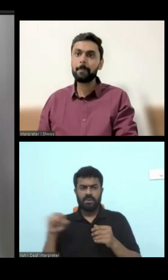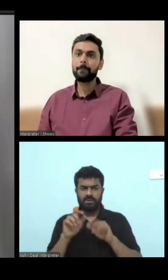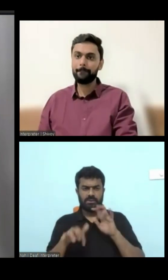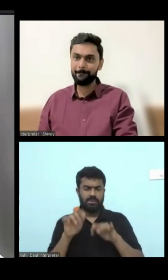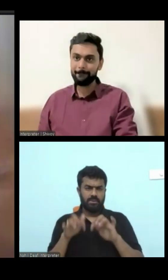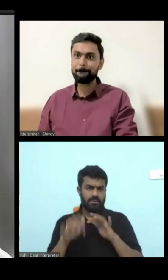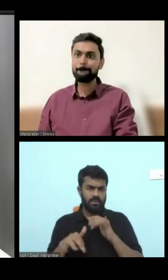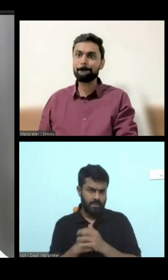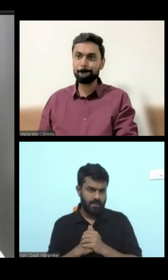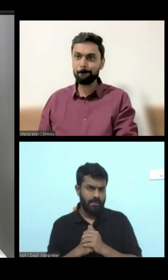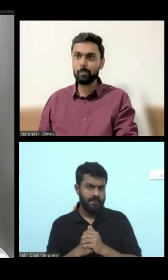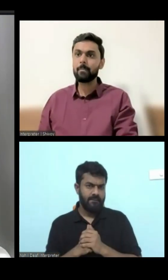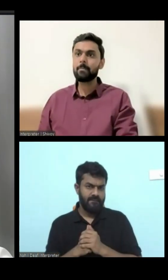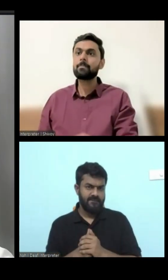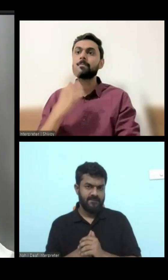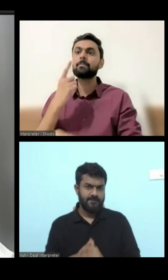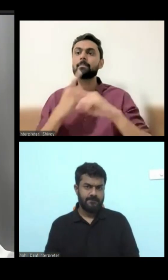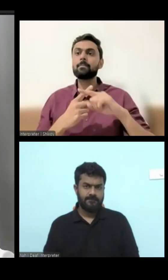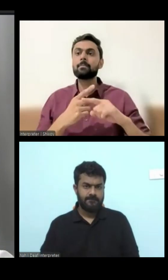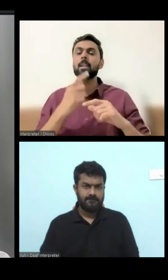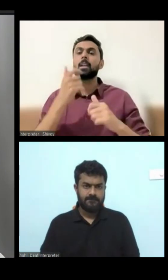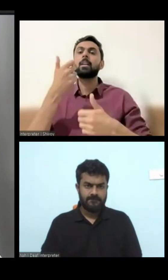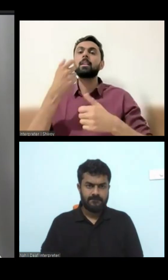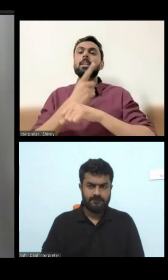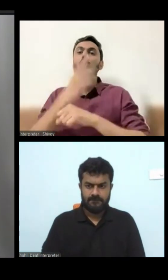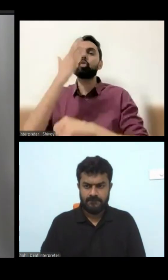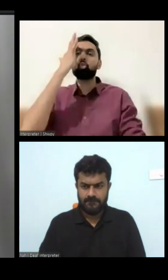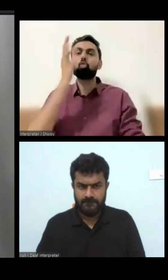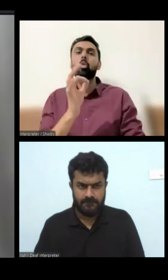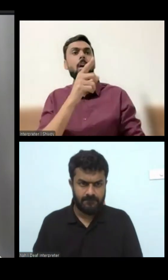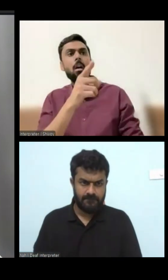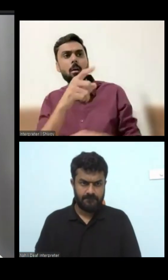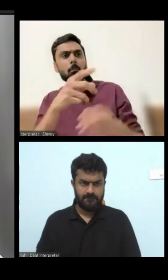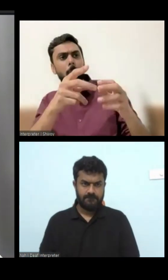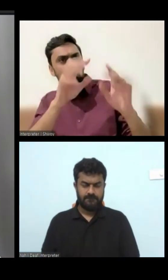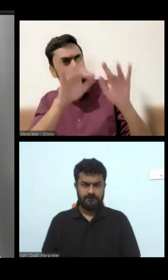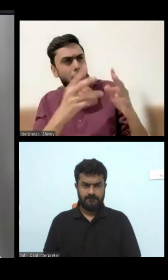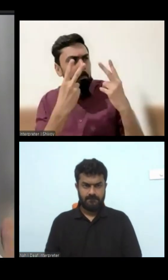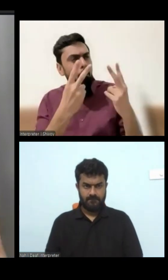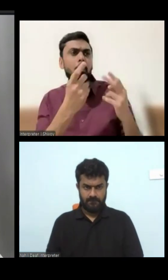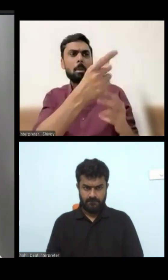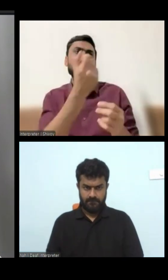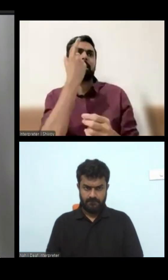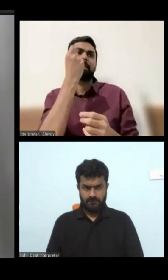And the teachers will be able to analyze how their responses are. Furthering this cause of education.